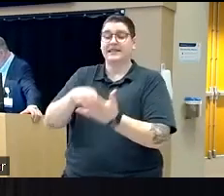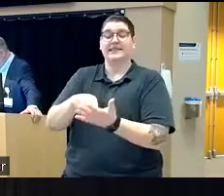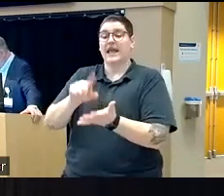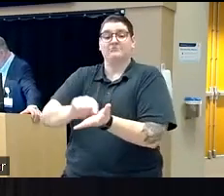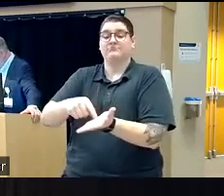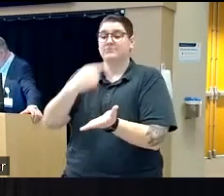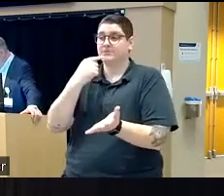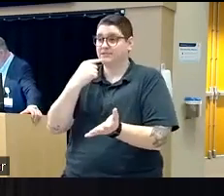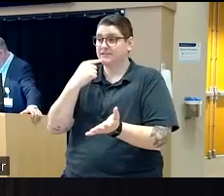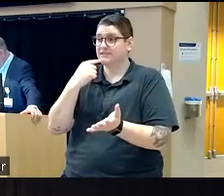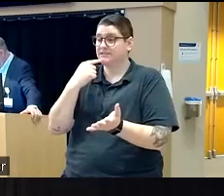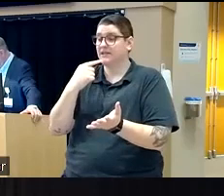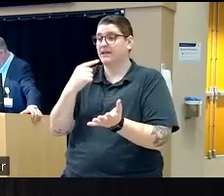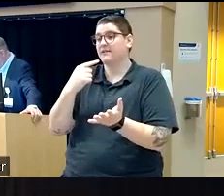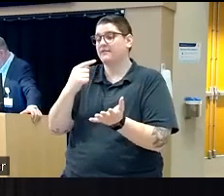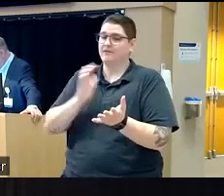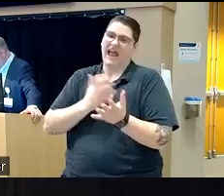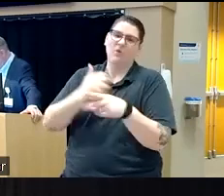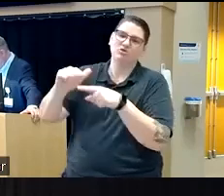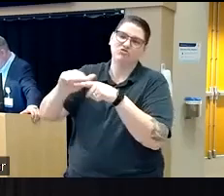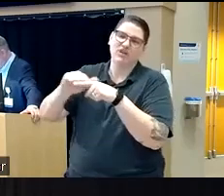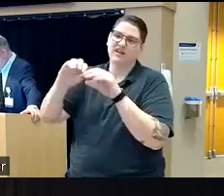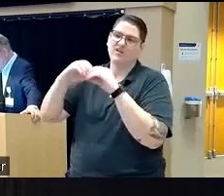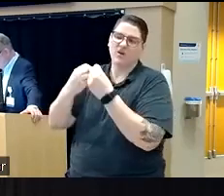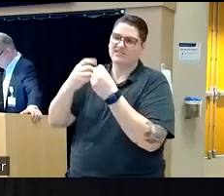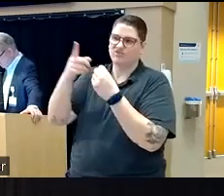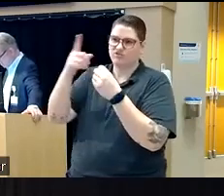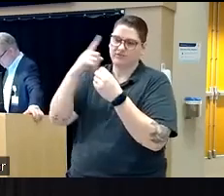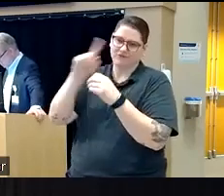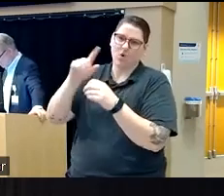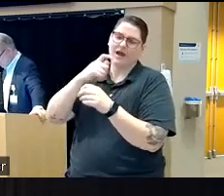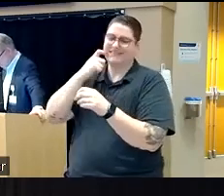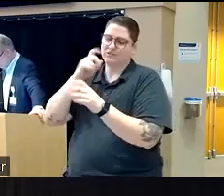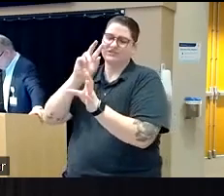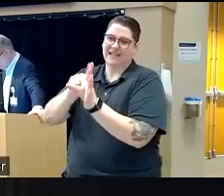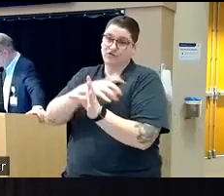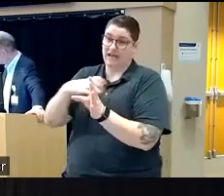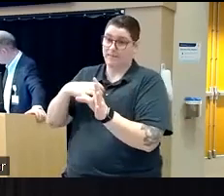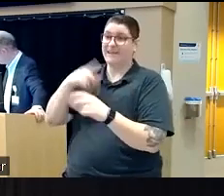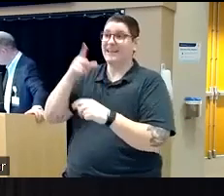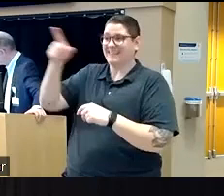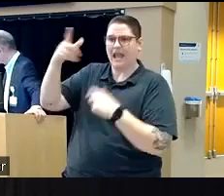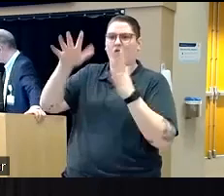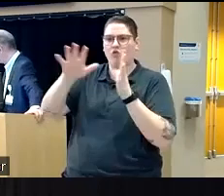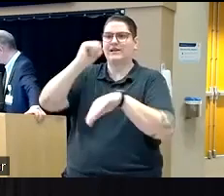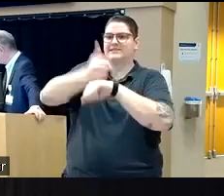um uh agpart our training organization addiction Psychiatry committee really outlined um what